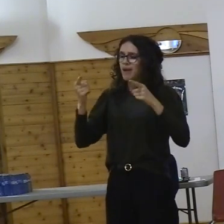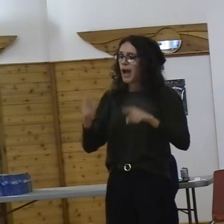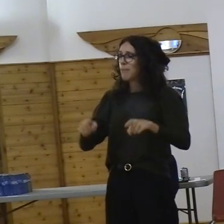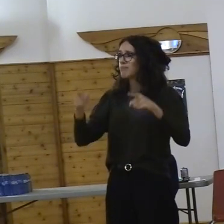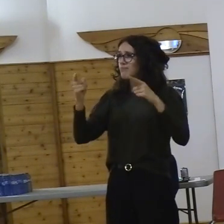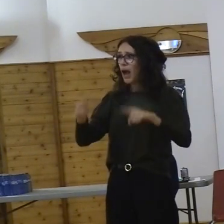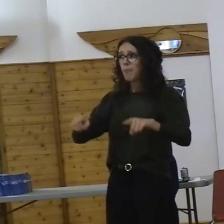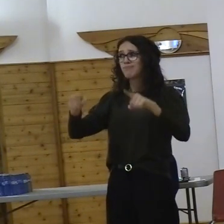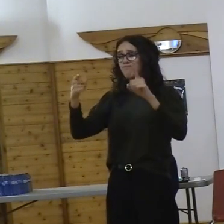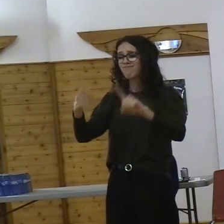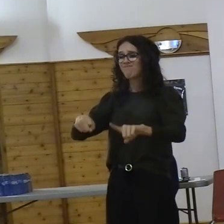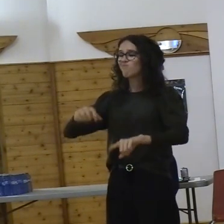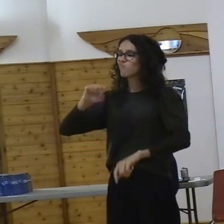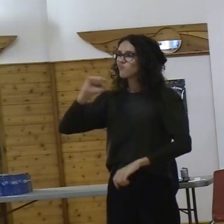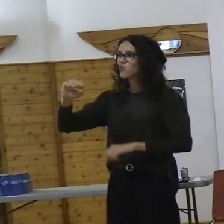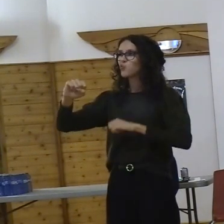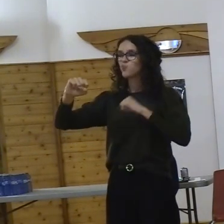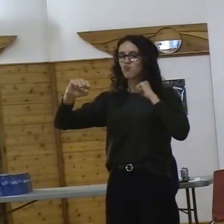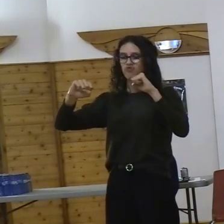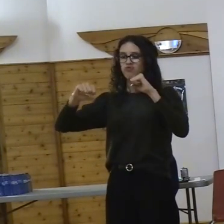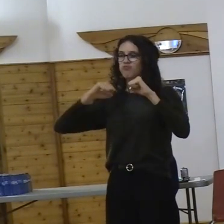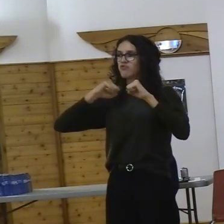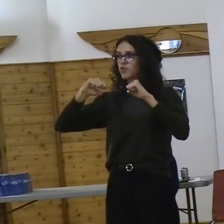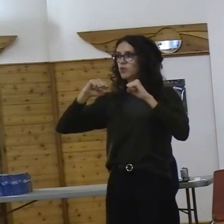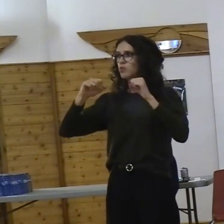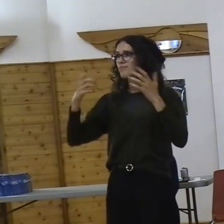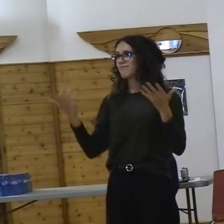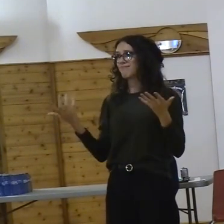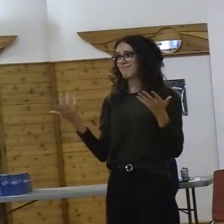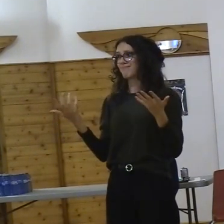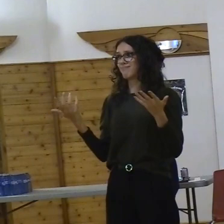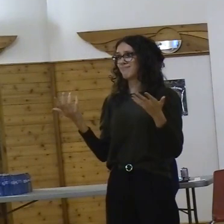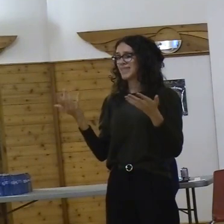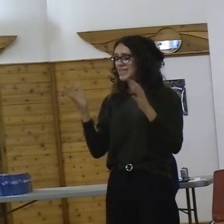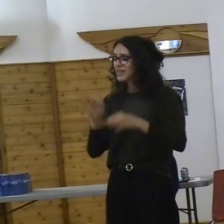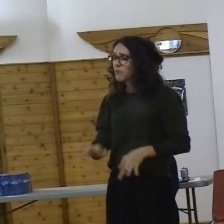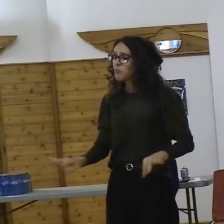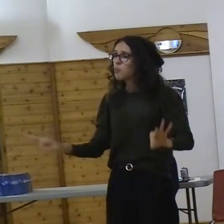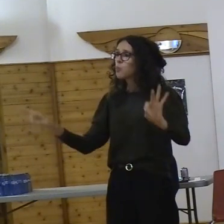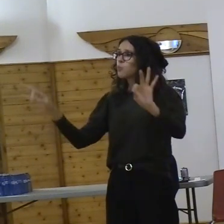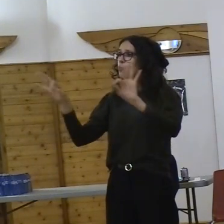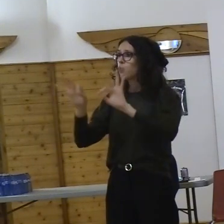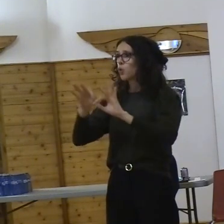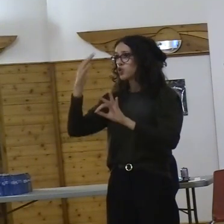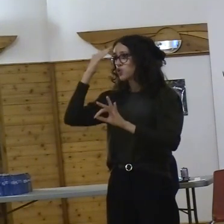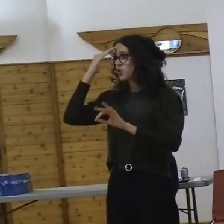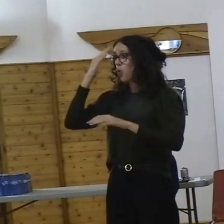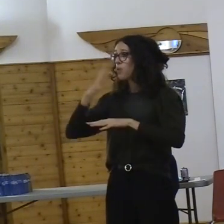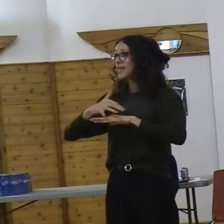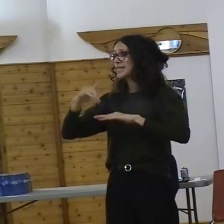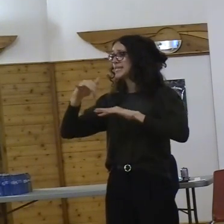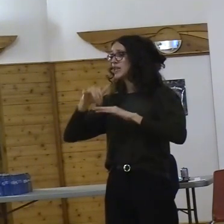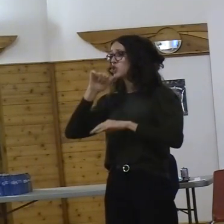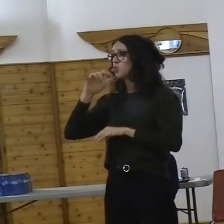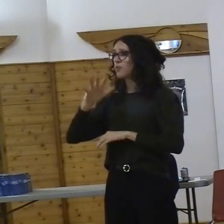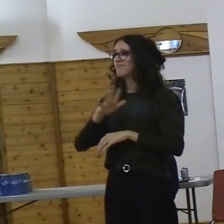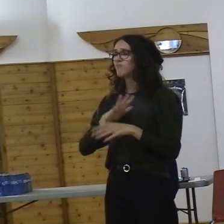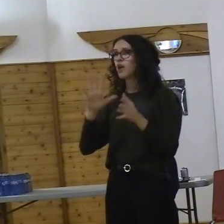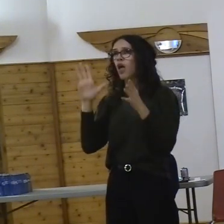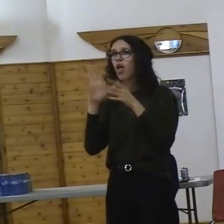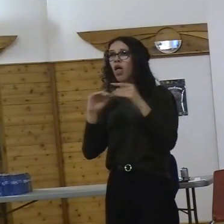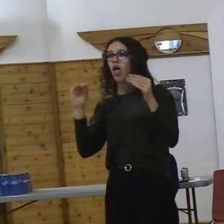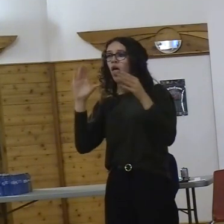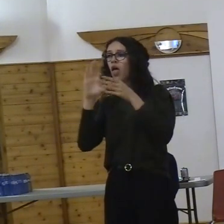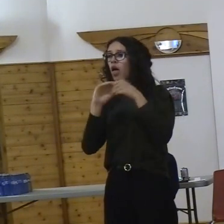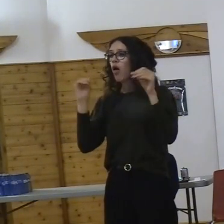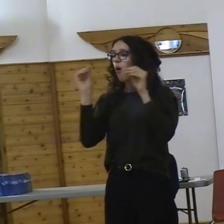What greater society fails to realize is Indigenous women are far more than a news story and a political tick on a politician's day.